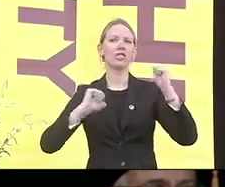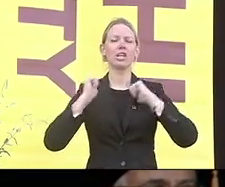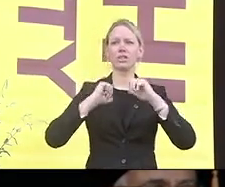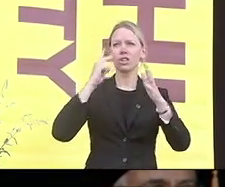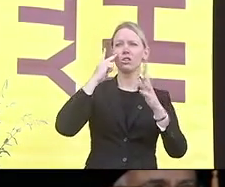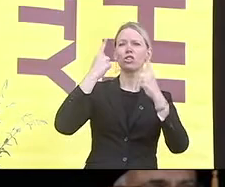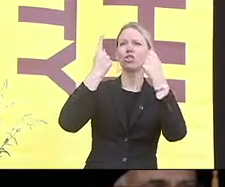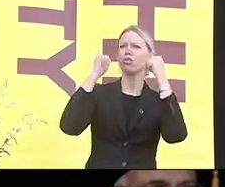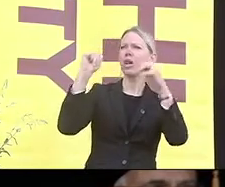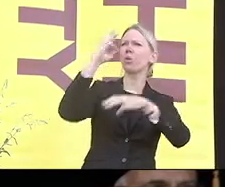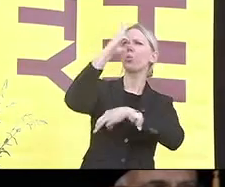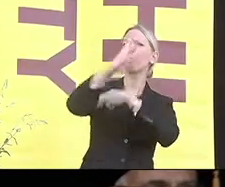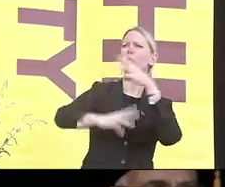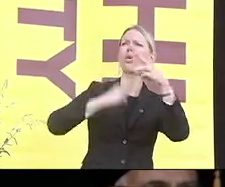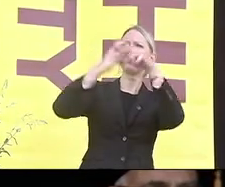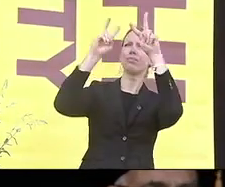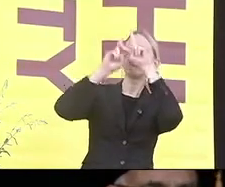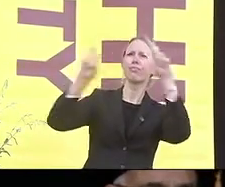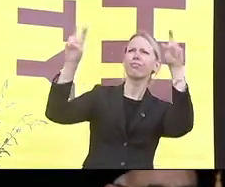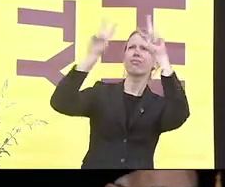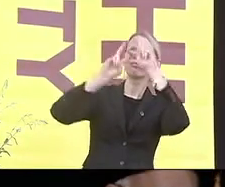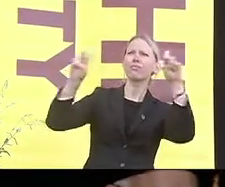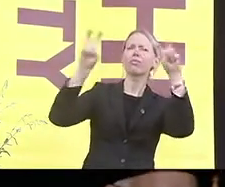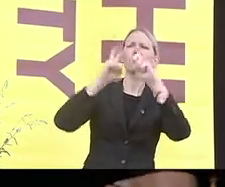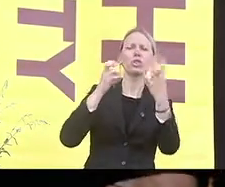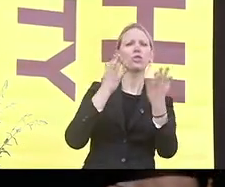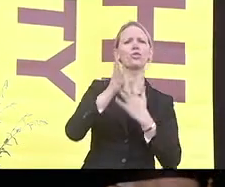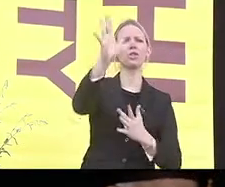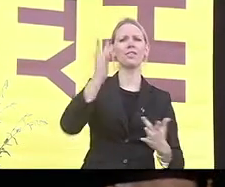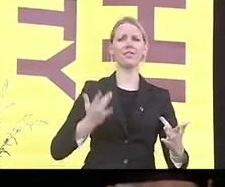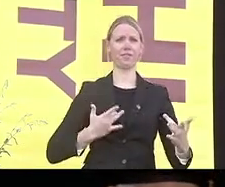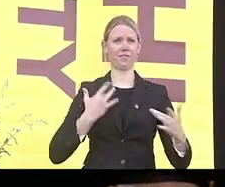the world and your own feelings. While the little prince is stranded in the